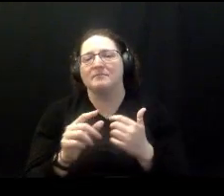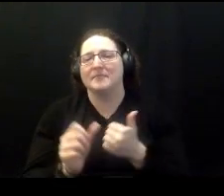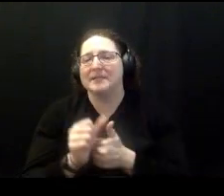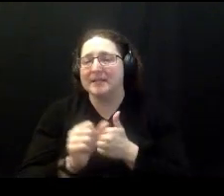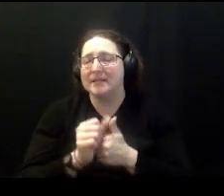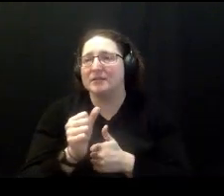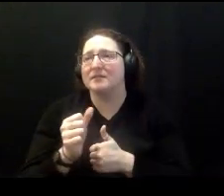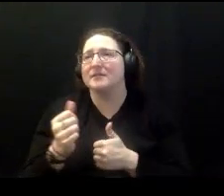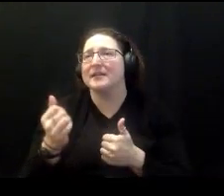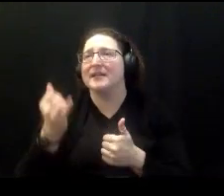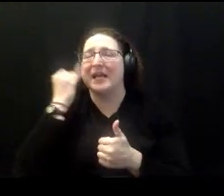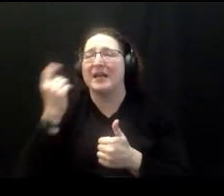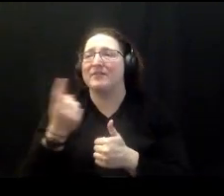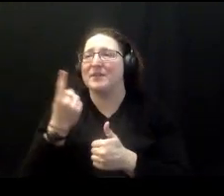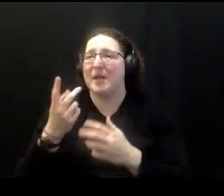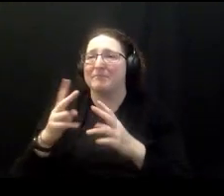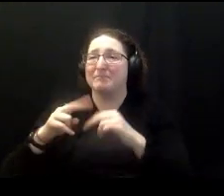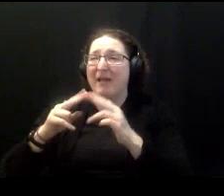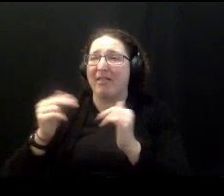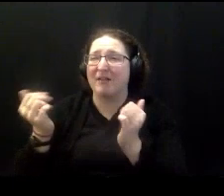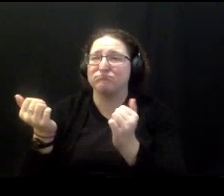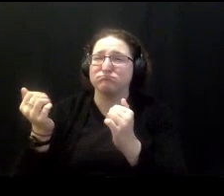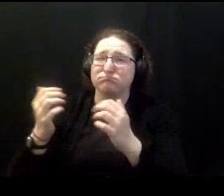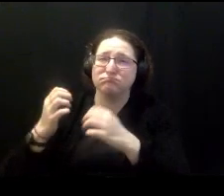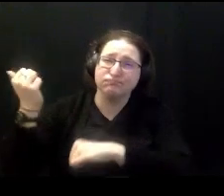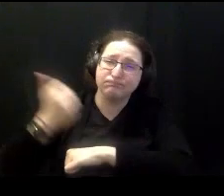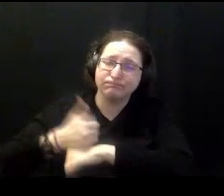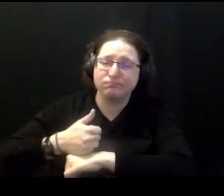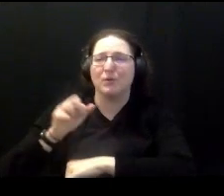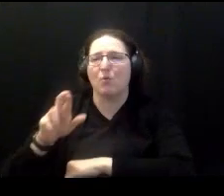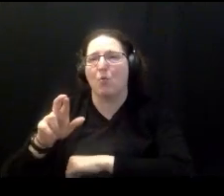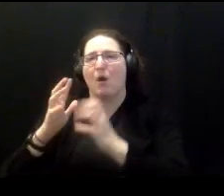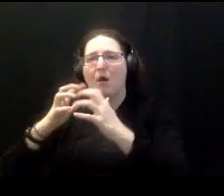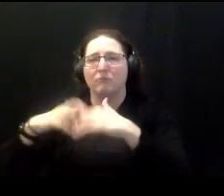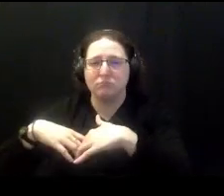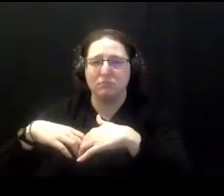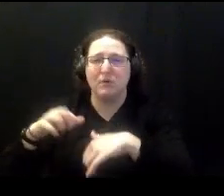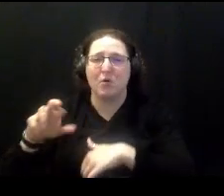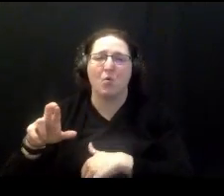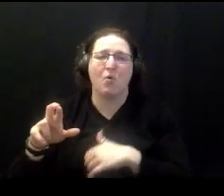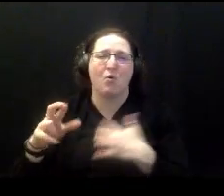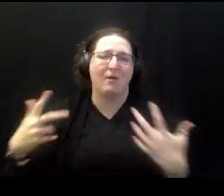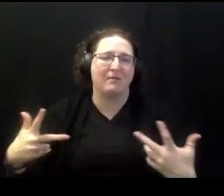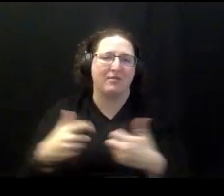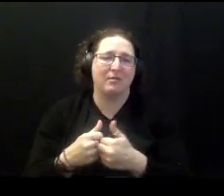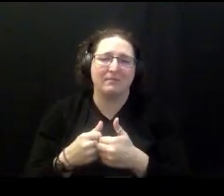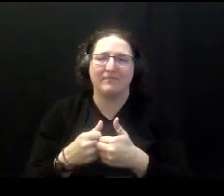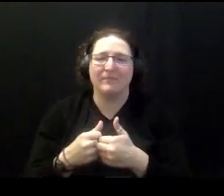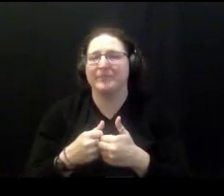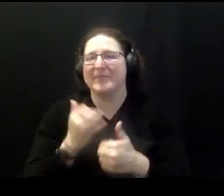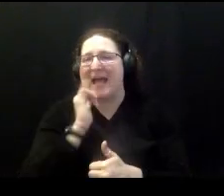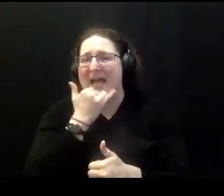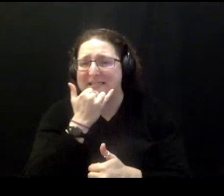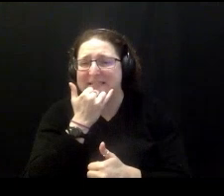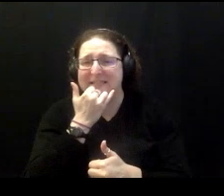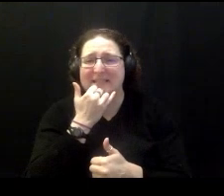failure or accidents as well as intentional or perhaps criminal or terroristic activities.